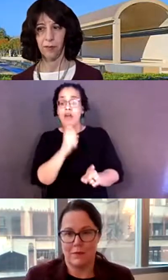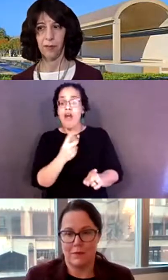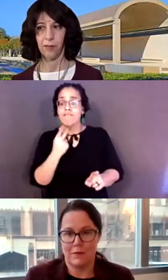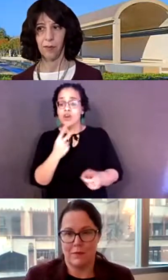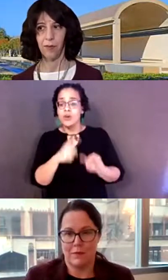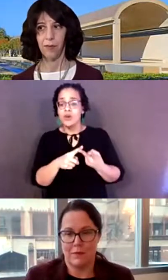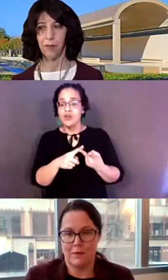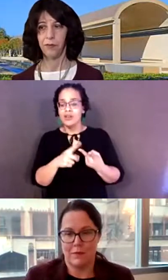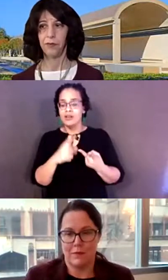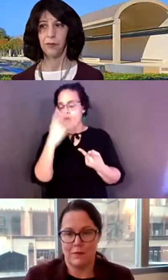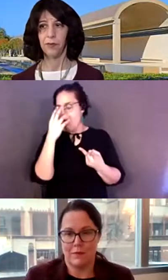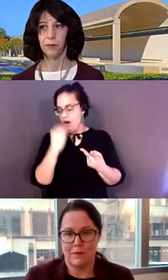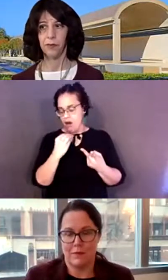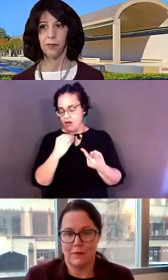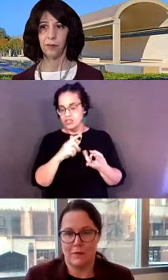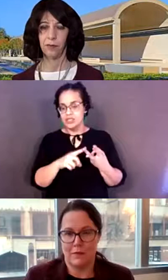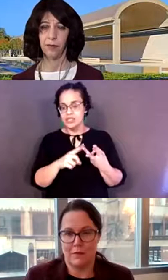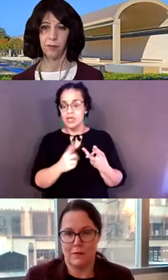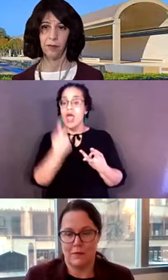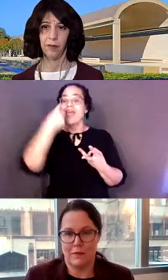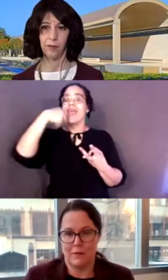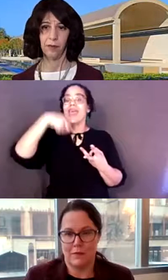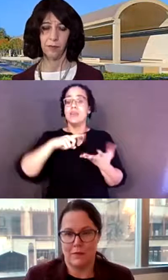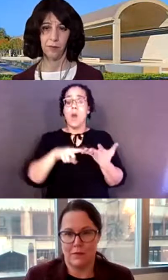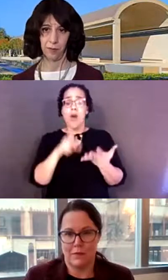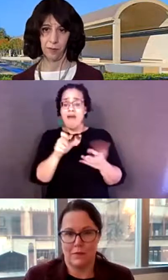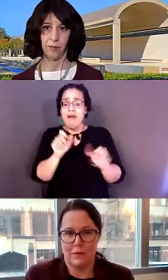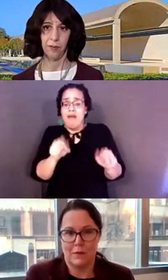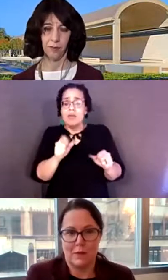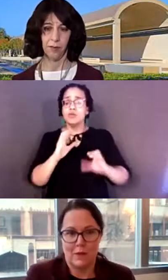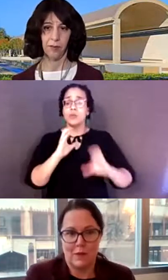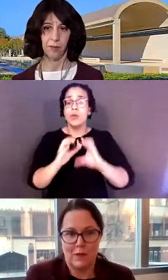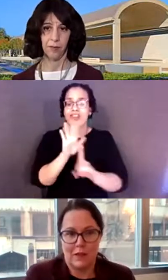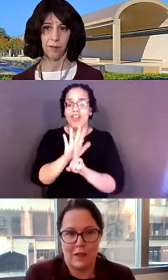unable to communicate their need for a support person?